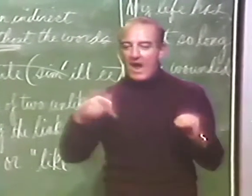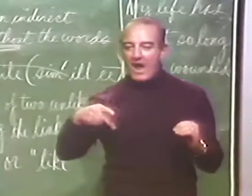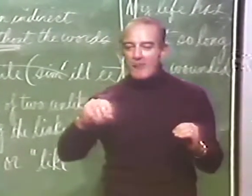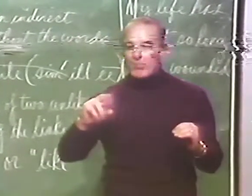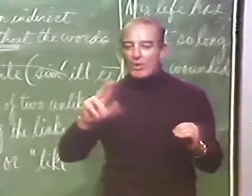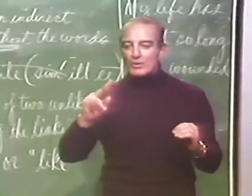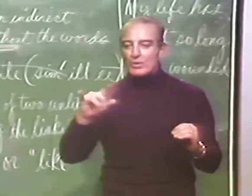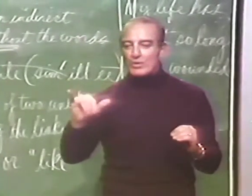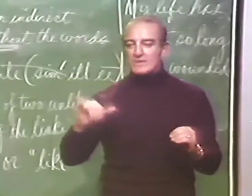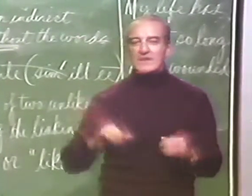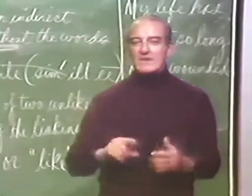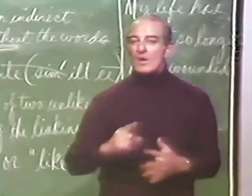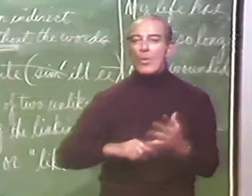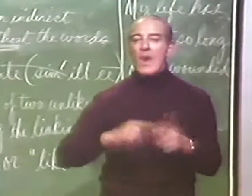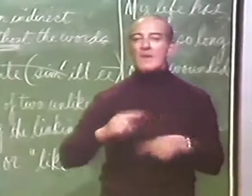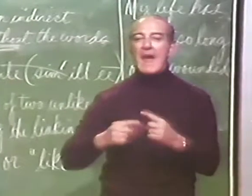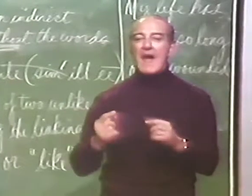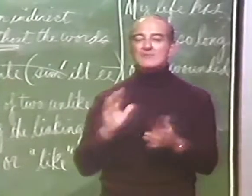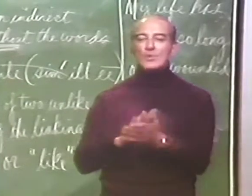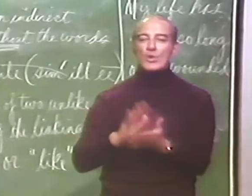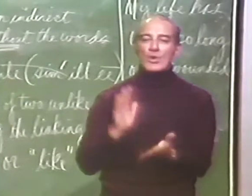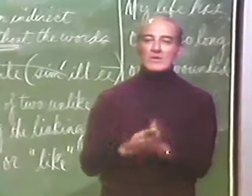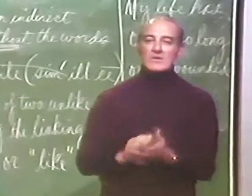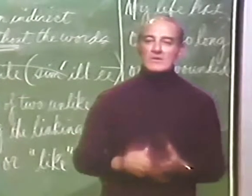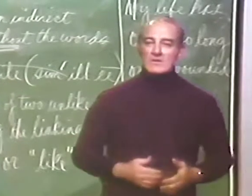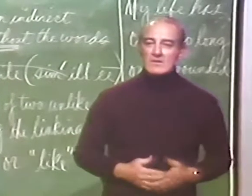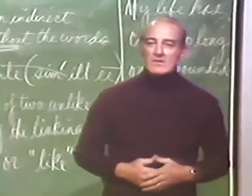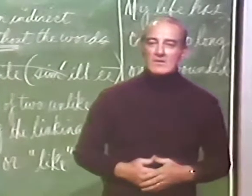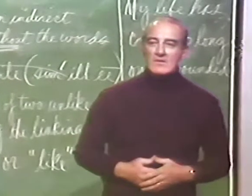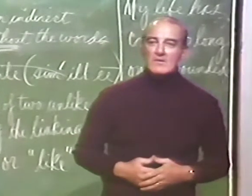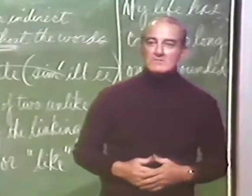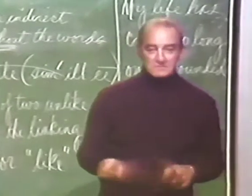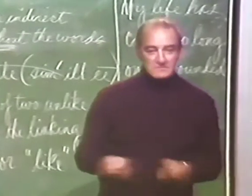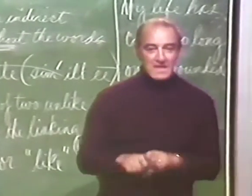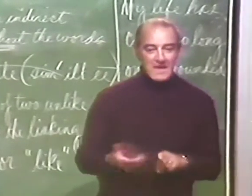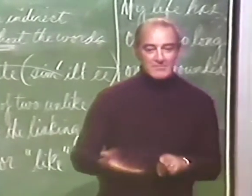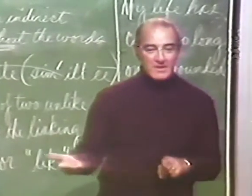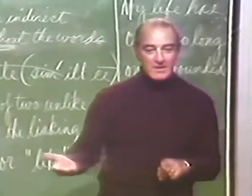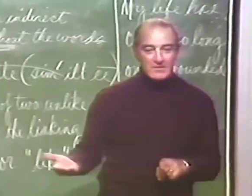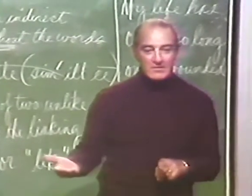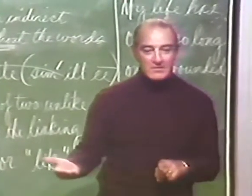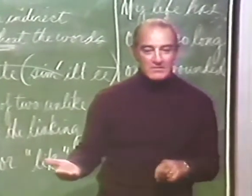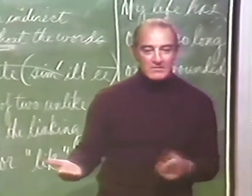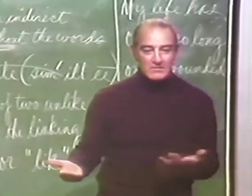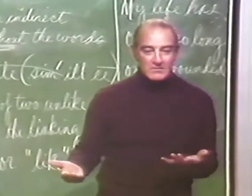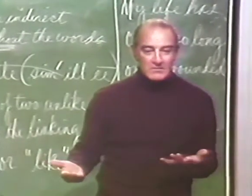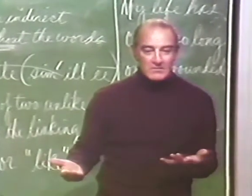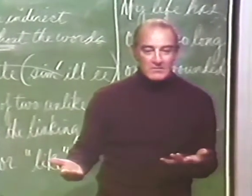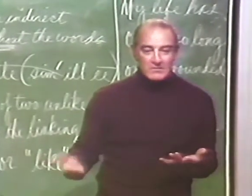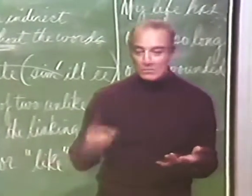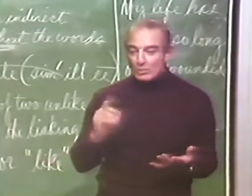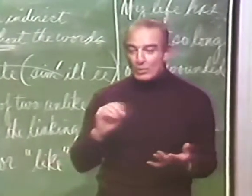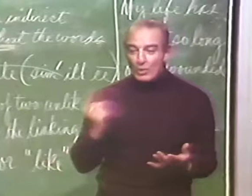MAKE THE MOST OF THAT OPPORTUNITY. WHAT ABOUT SCHOOL?